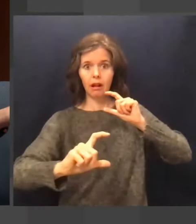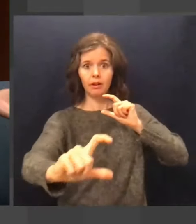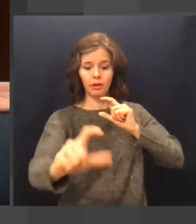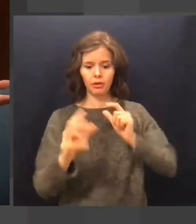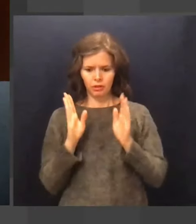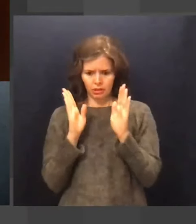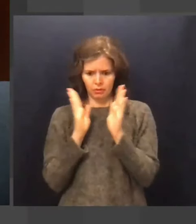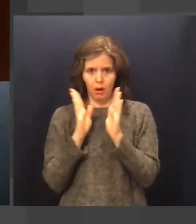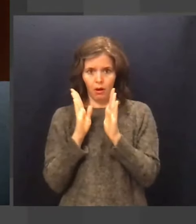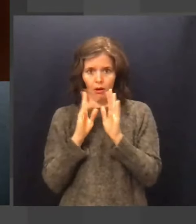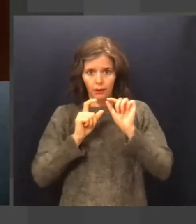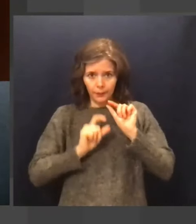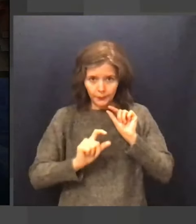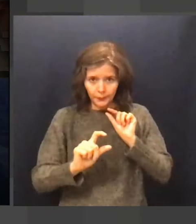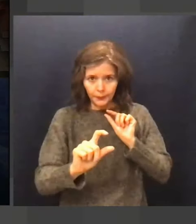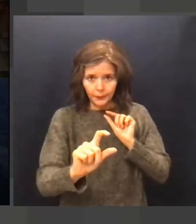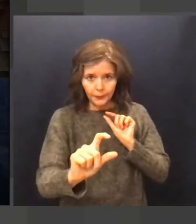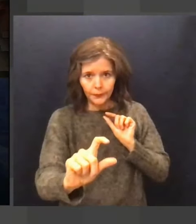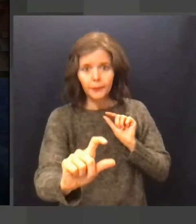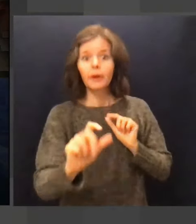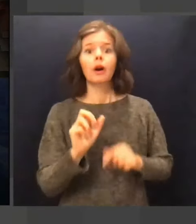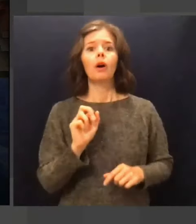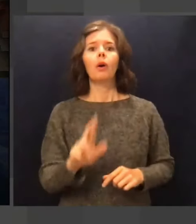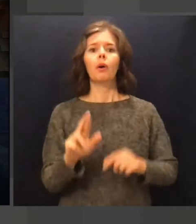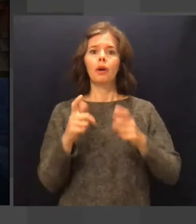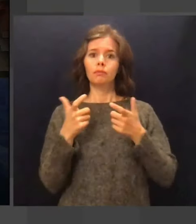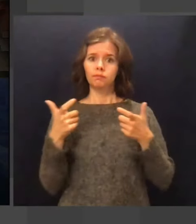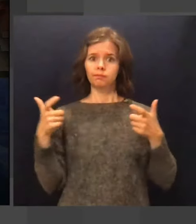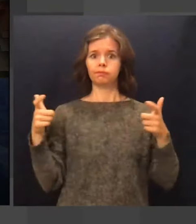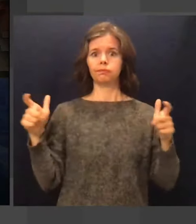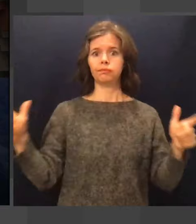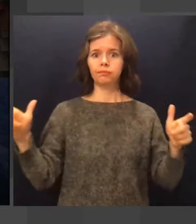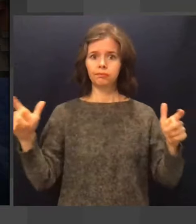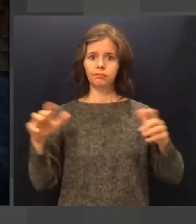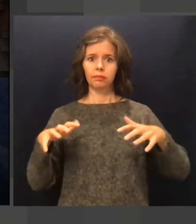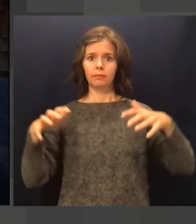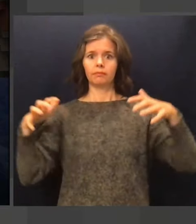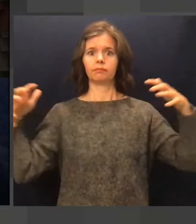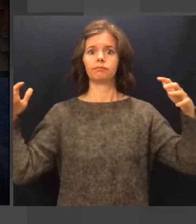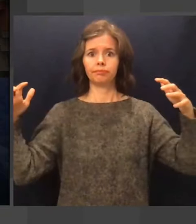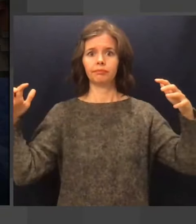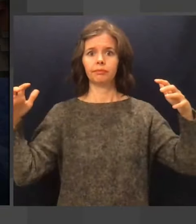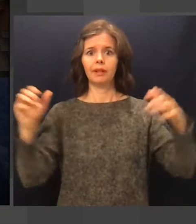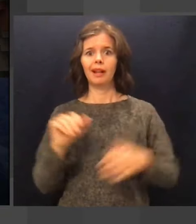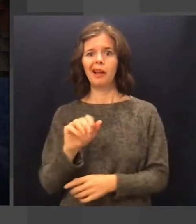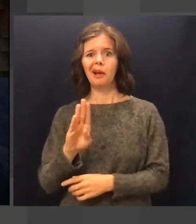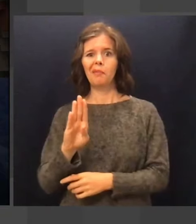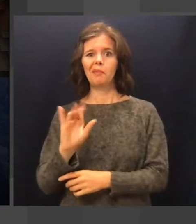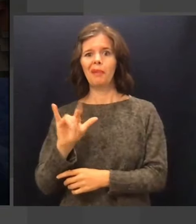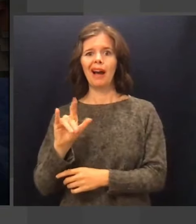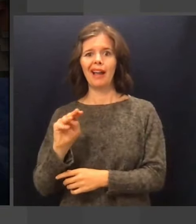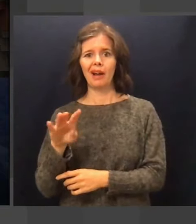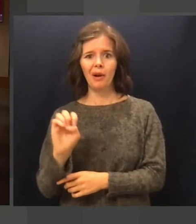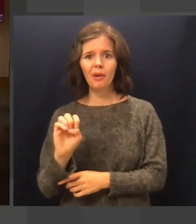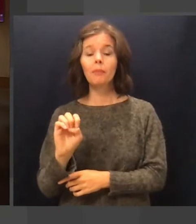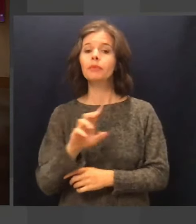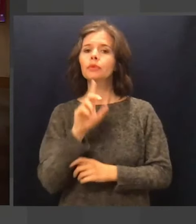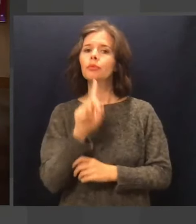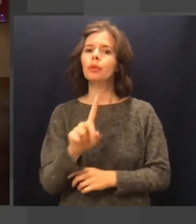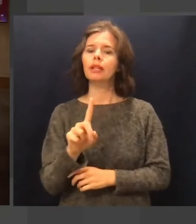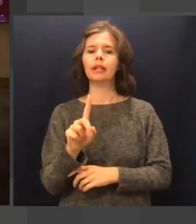TUNNEL BUT IT CAN ALSO GO INTO A